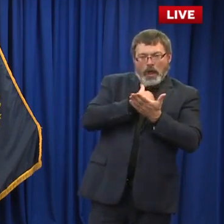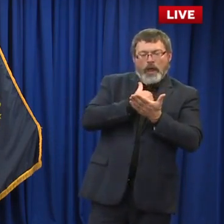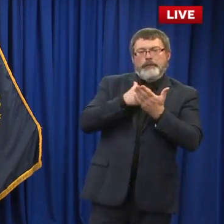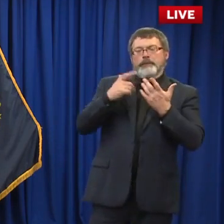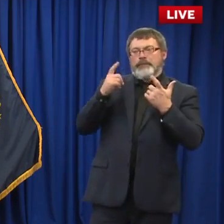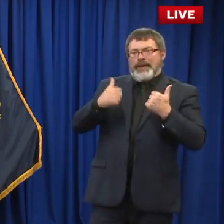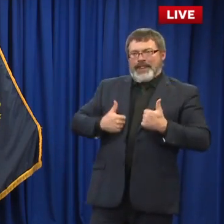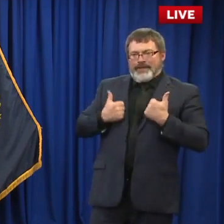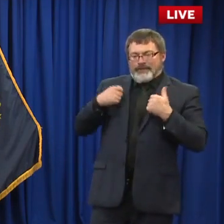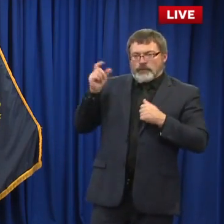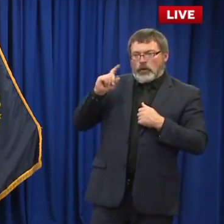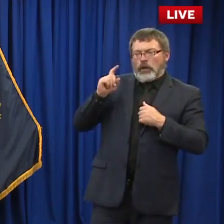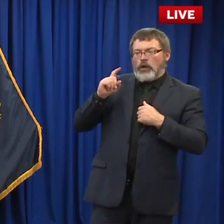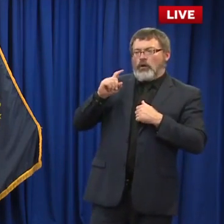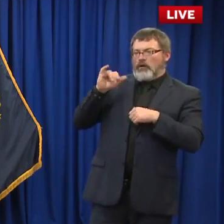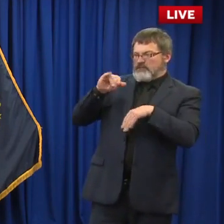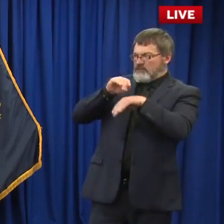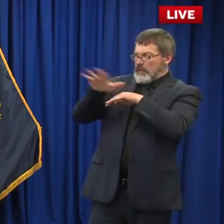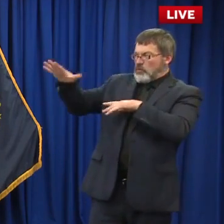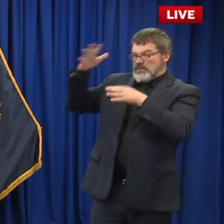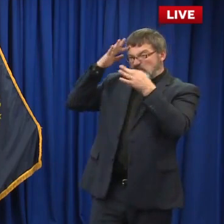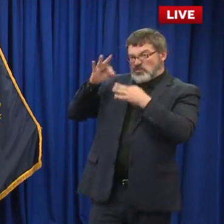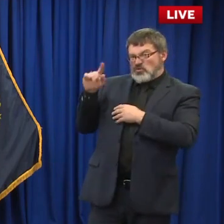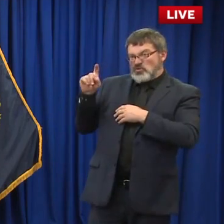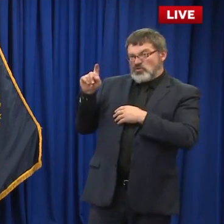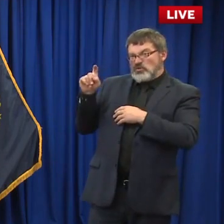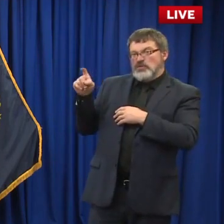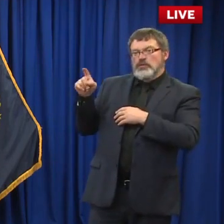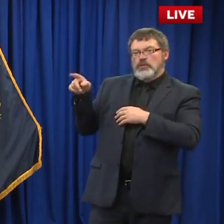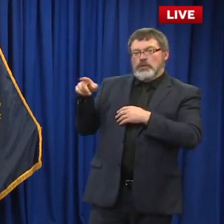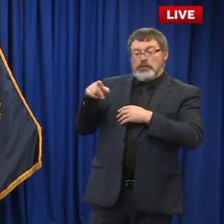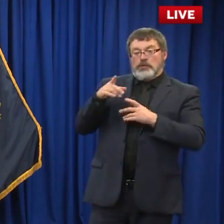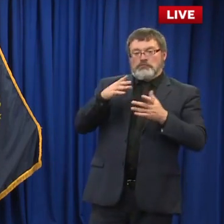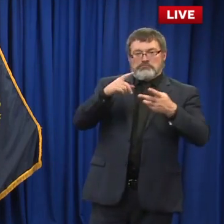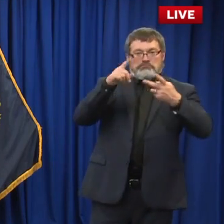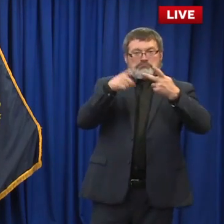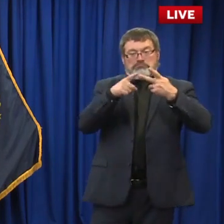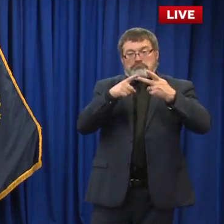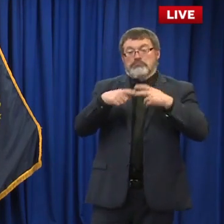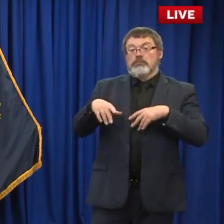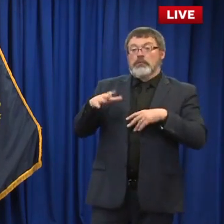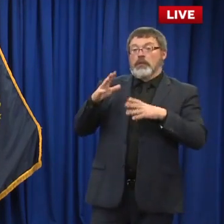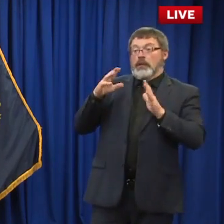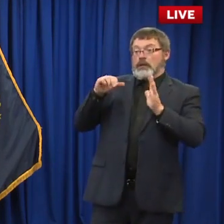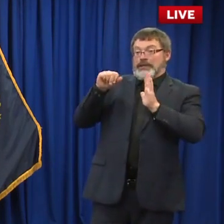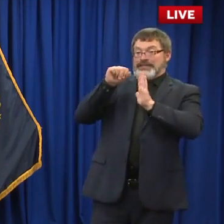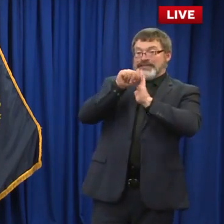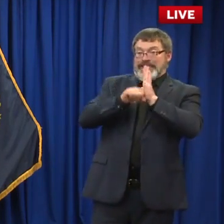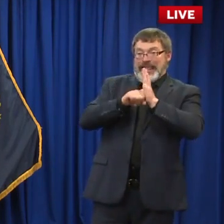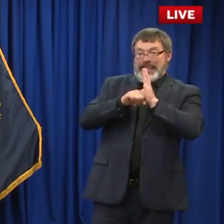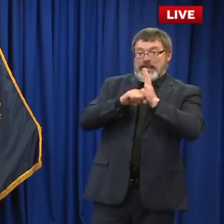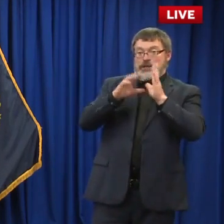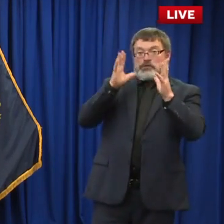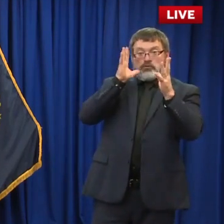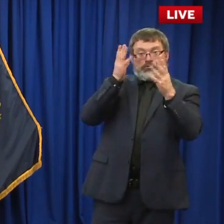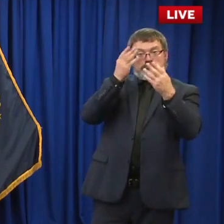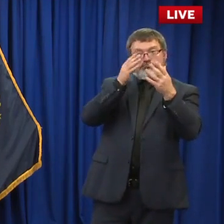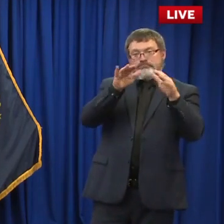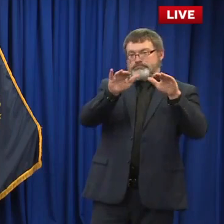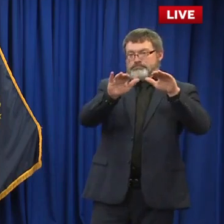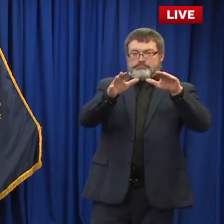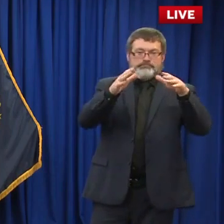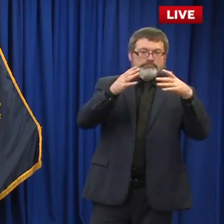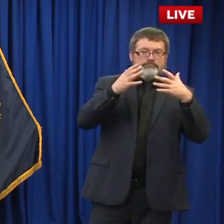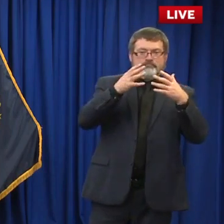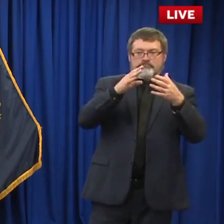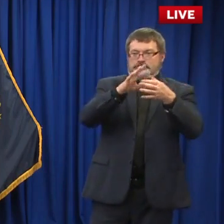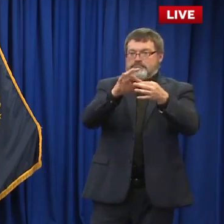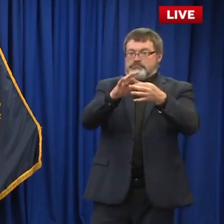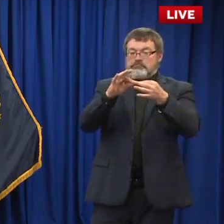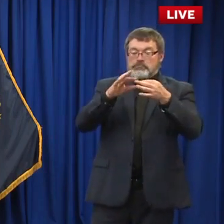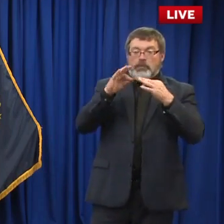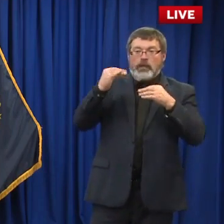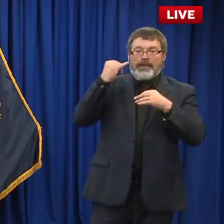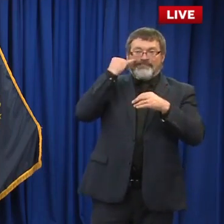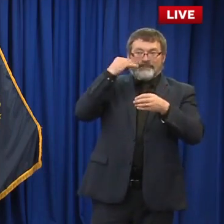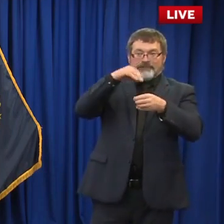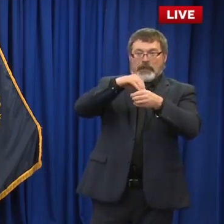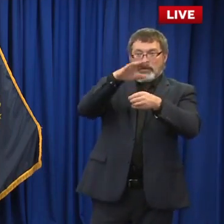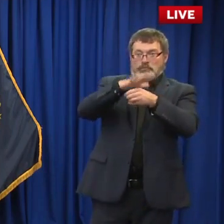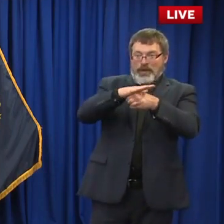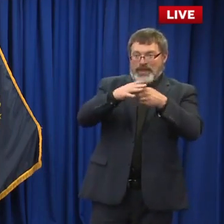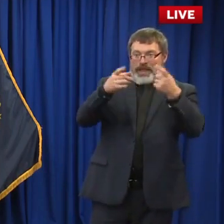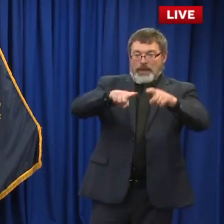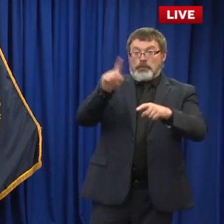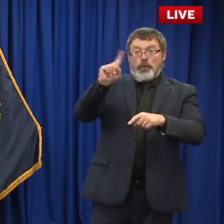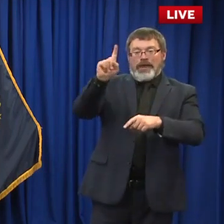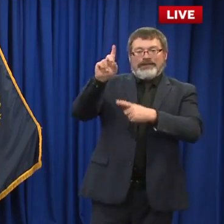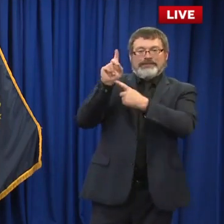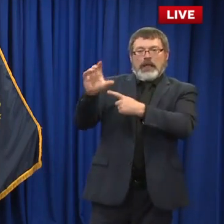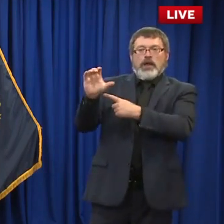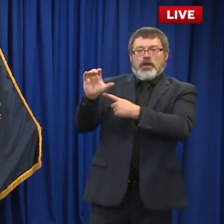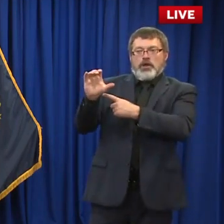SHAPE OTHER PRIORITIES FOR YOU GOING FORWARD AND SECONDLY, WILL THE STATE BE REPORTING EFFORTS OF COVID-19 IN INSTITUTIONS SUCH AS SCHOOLS, DAY CARES AND CAMPS IN OF THE SAME WAY IT HAS FOR